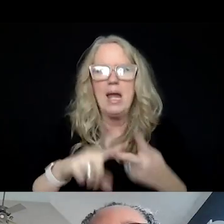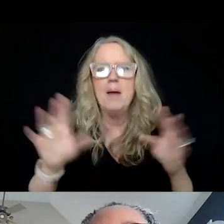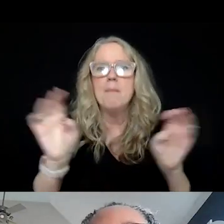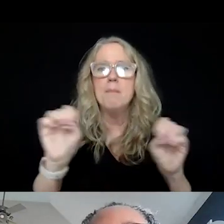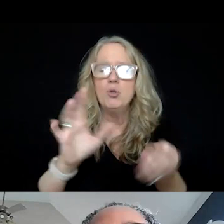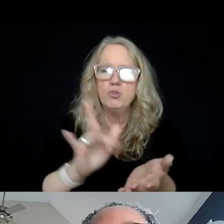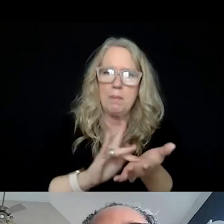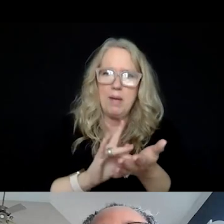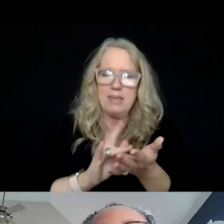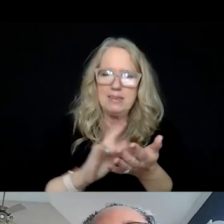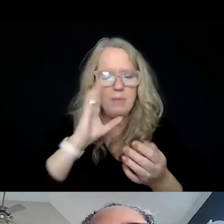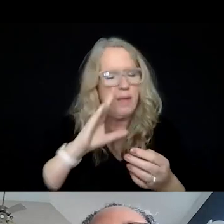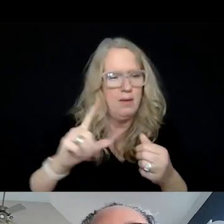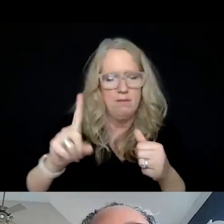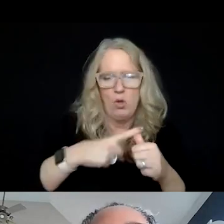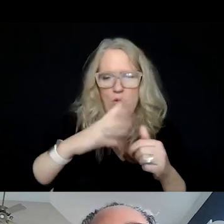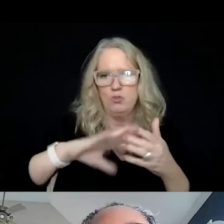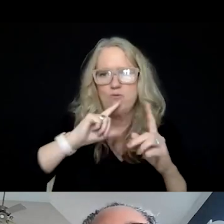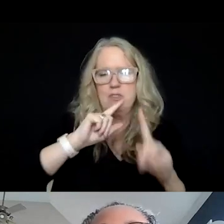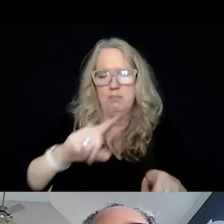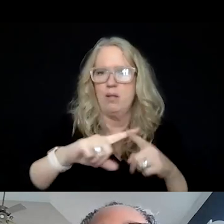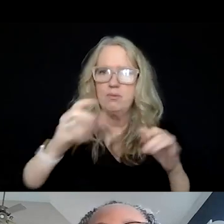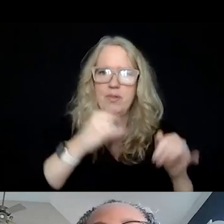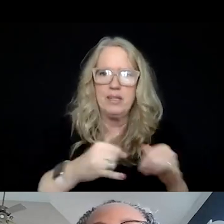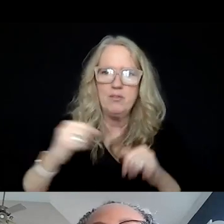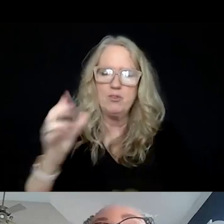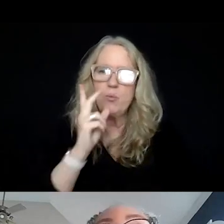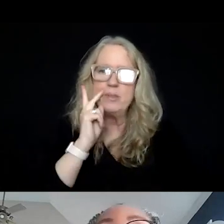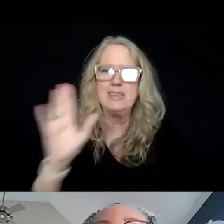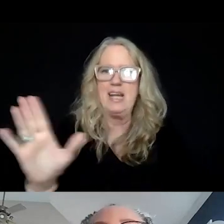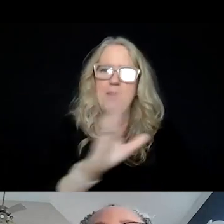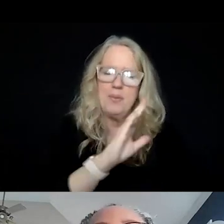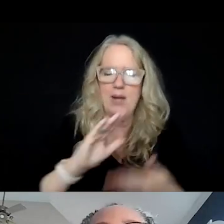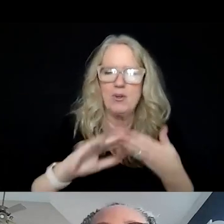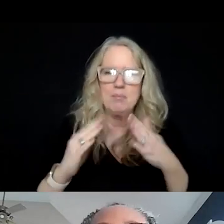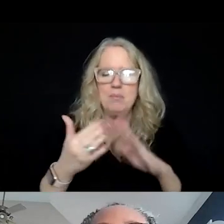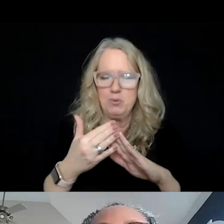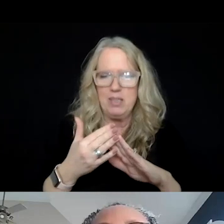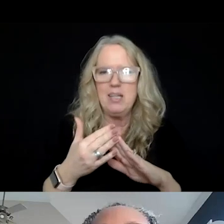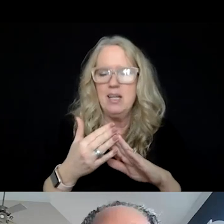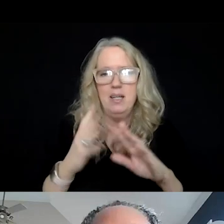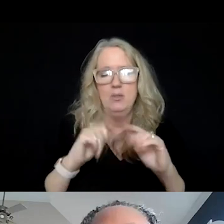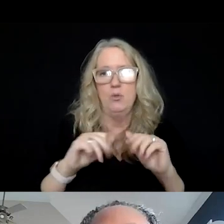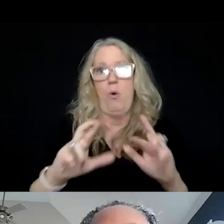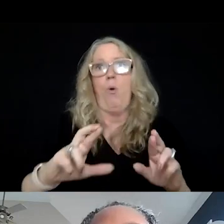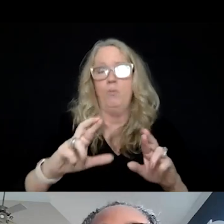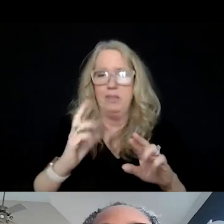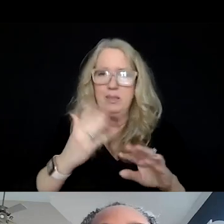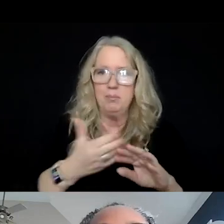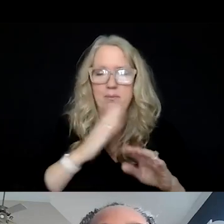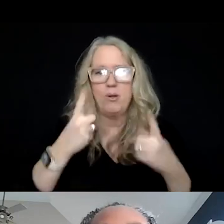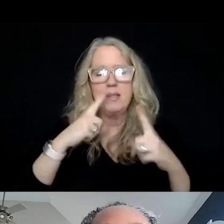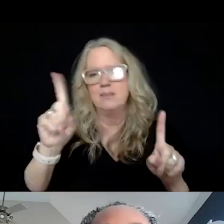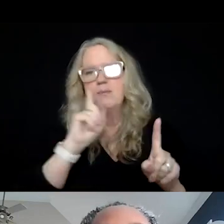USUALLY THE FIRST ONES THEY SEE BEFORE THEY GET CONNECTED CRISIS